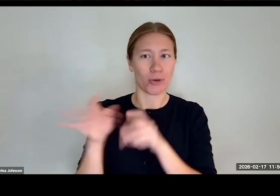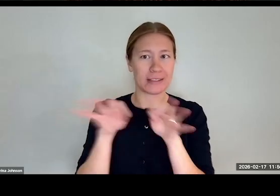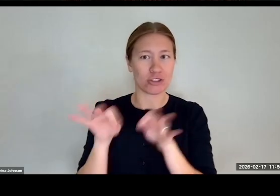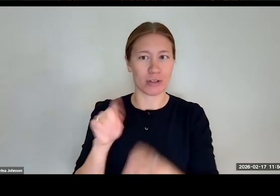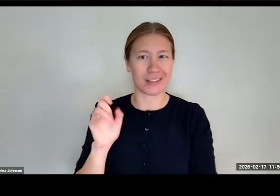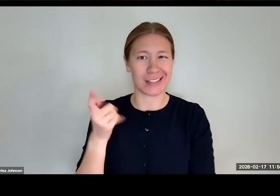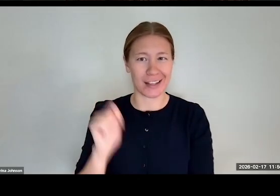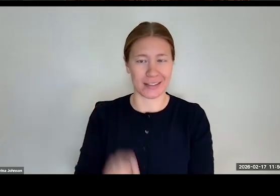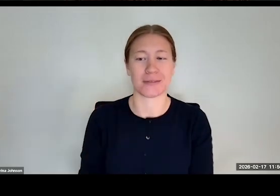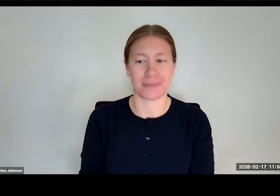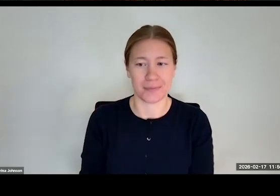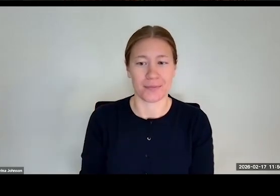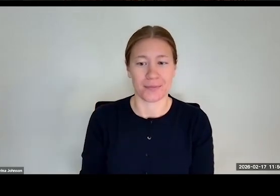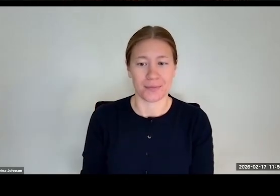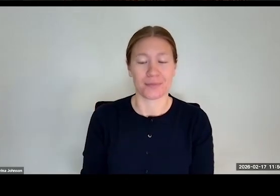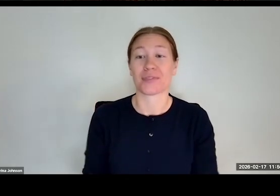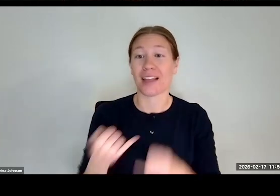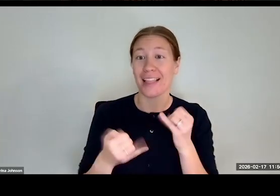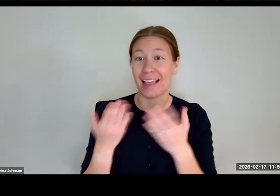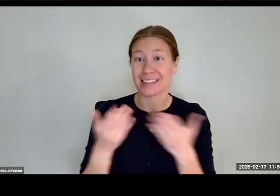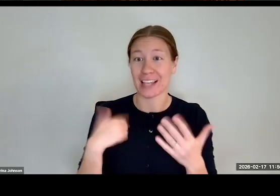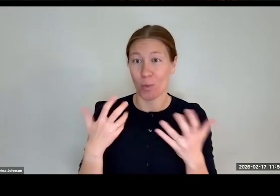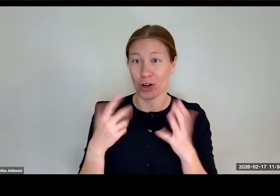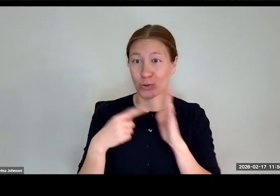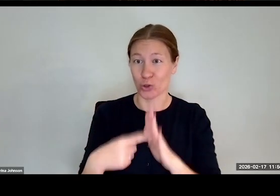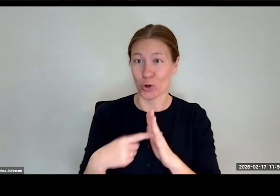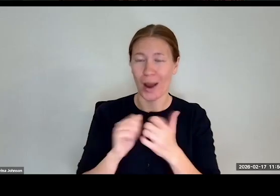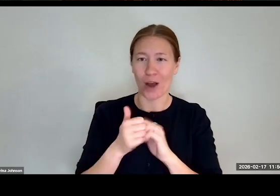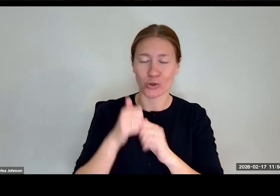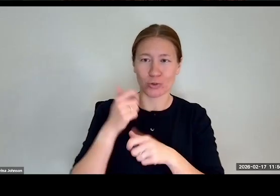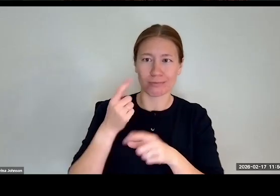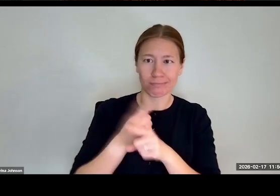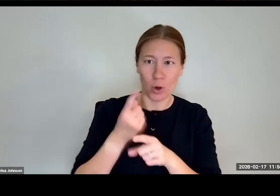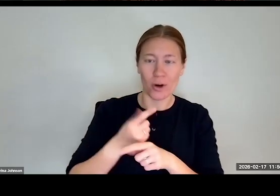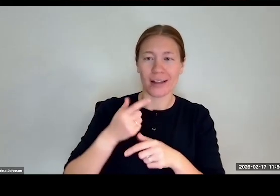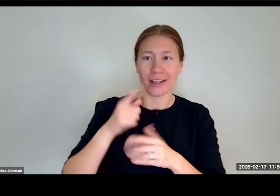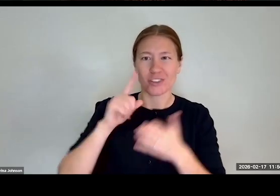The last thing I'm gonna show you on this slide is how to adjust the reading order. So there are two ways to check your reading order.